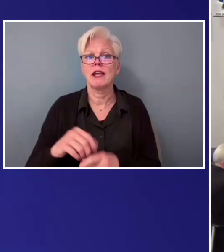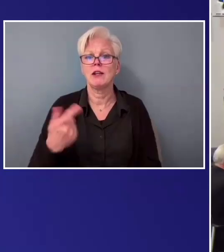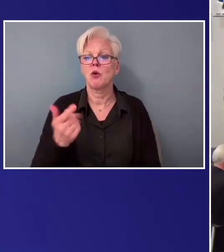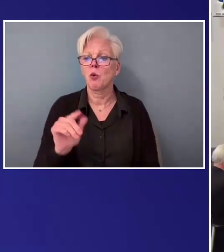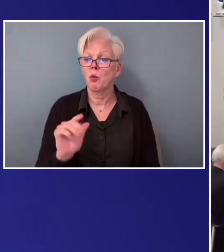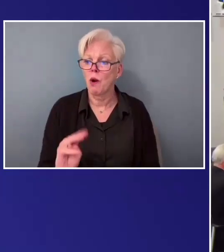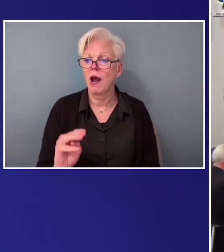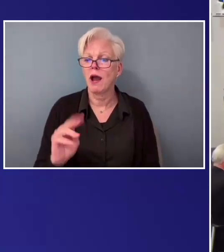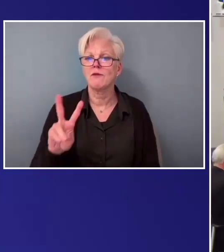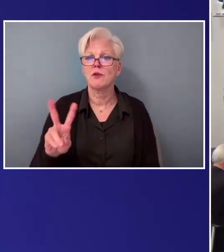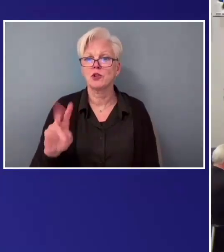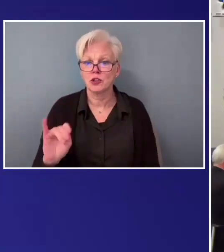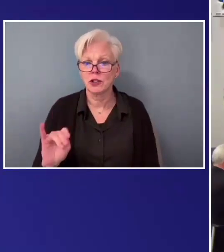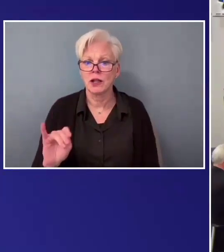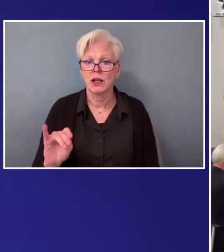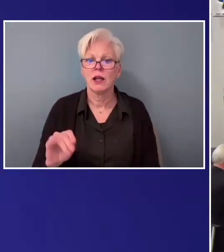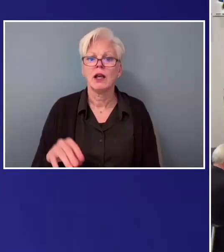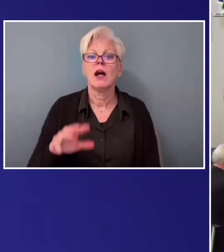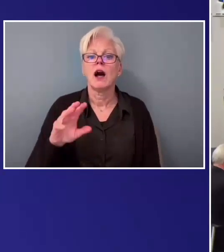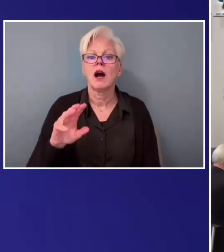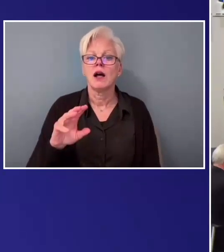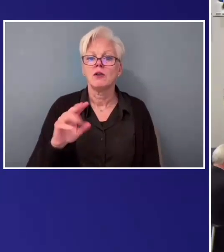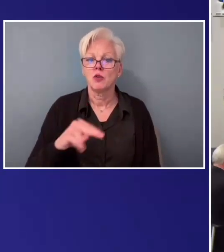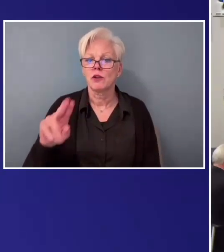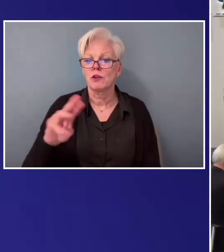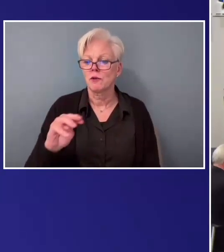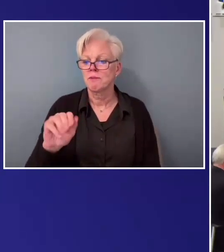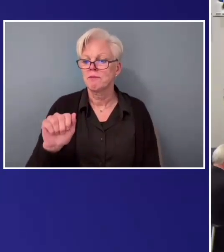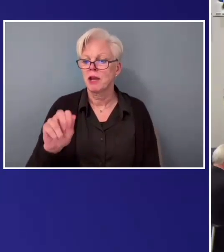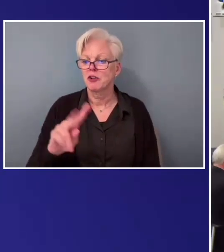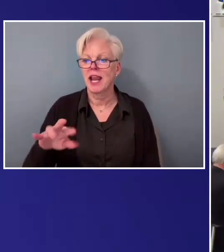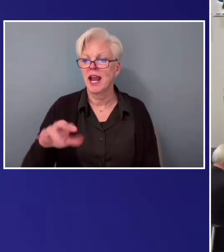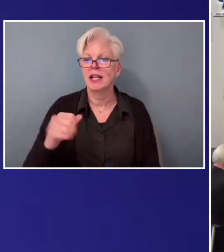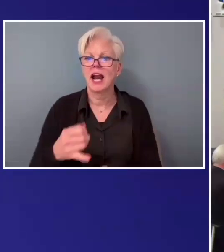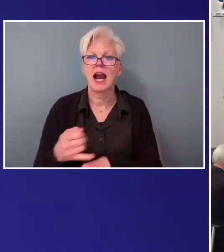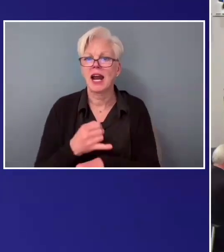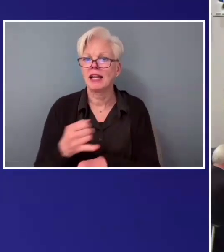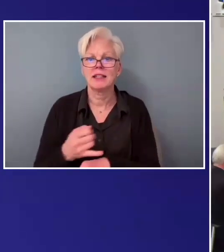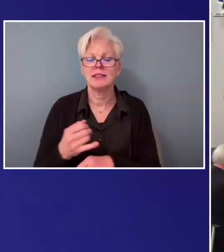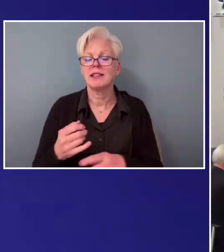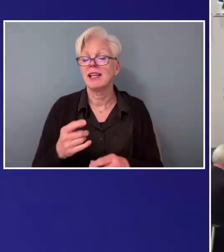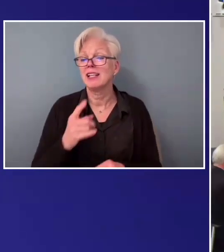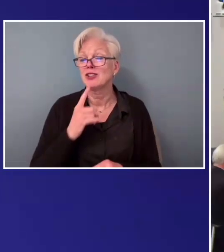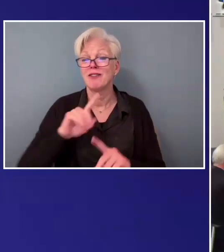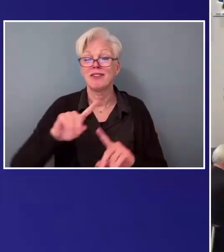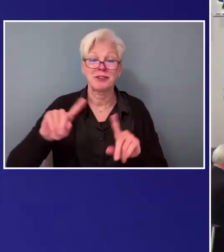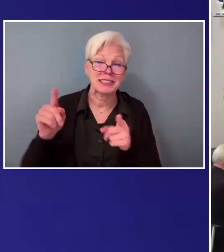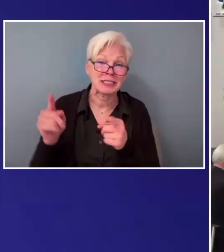Northern Mariana Islands. It is just an extremely small number of programs.